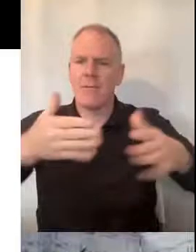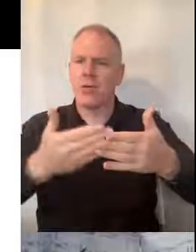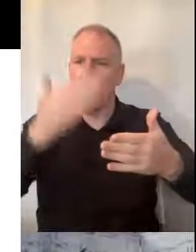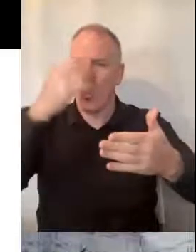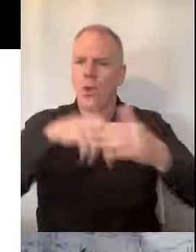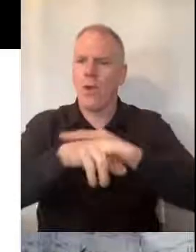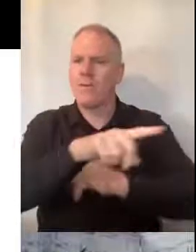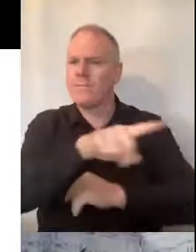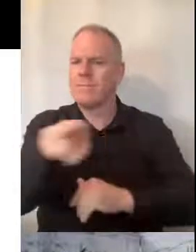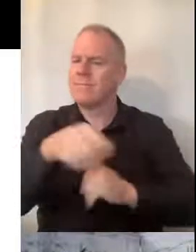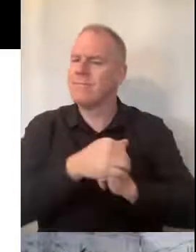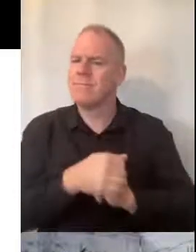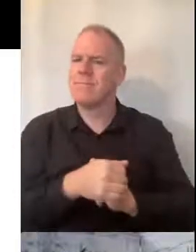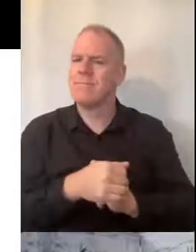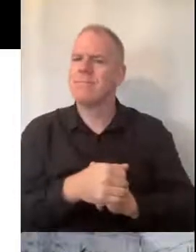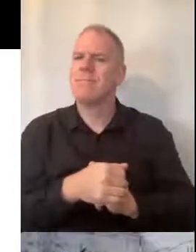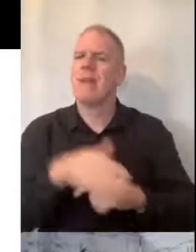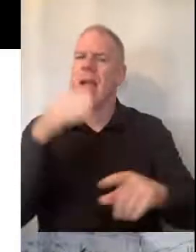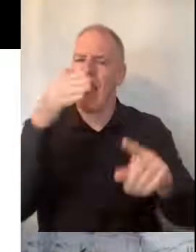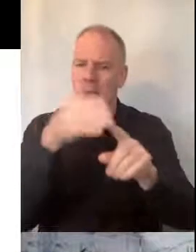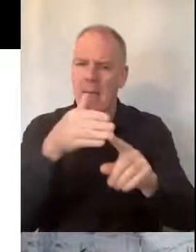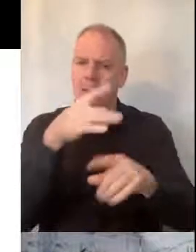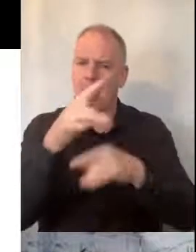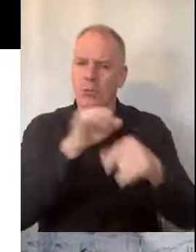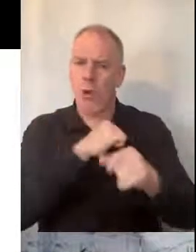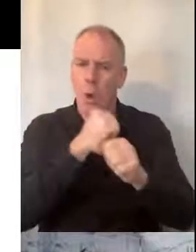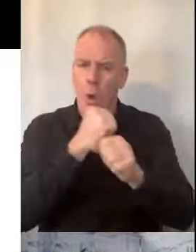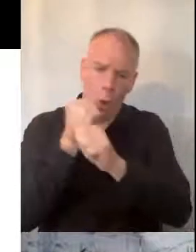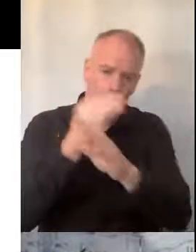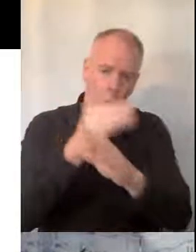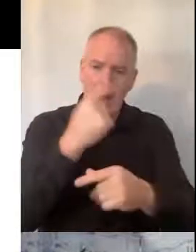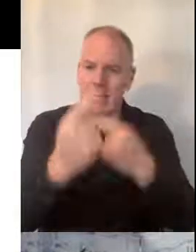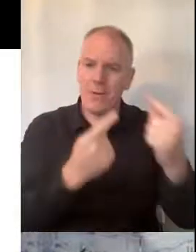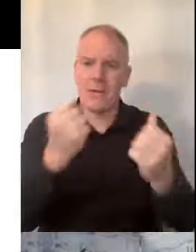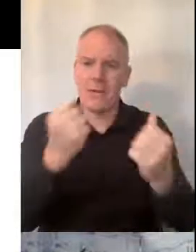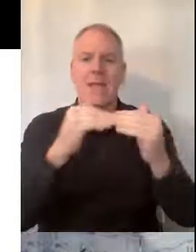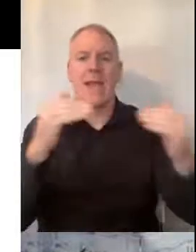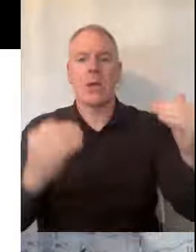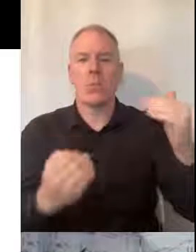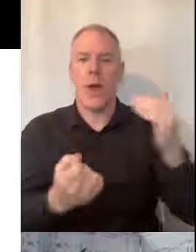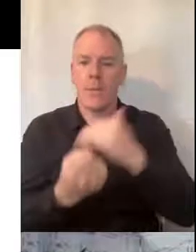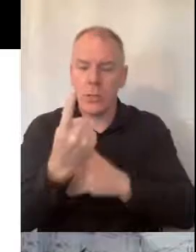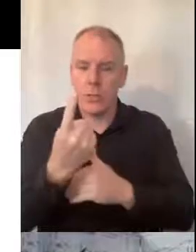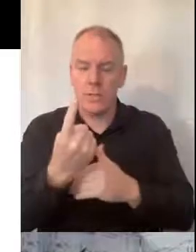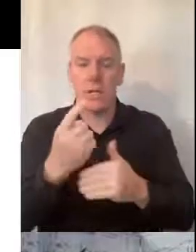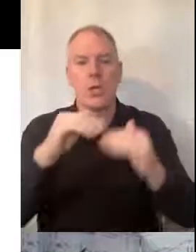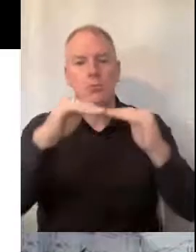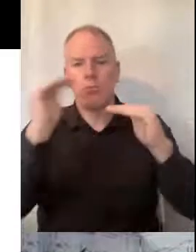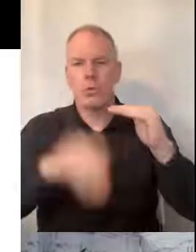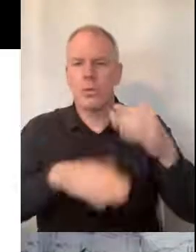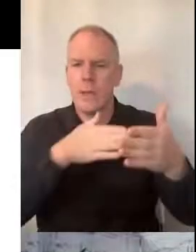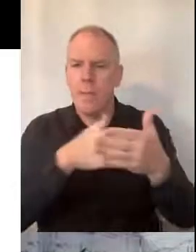Instead, it's designed to give all individuals equal opportunities by minimizing barriers and maximizing learning.